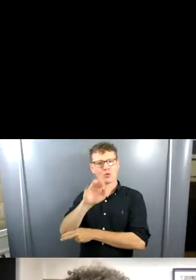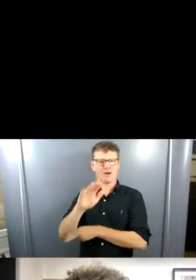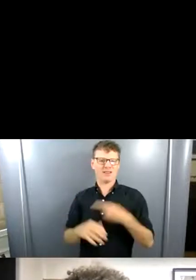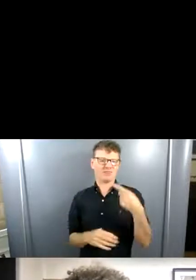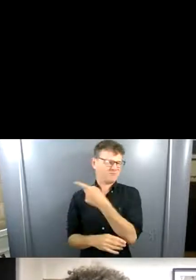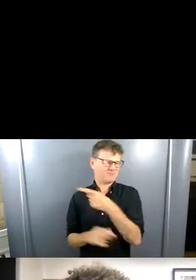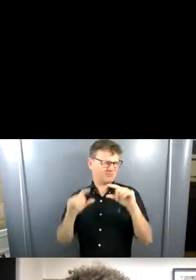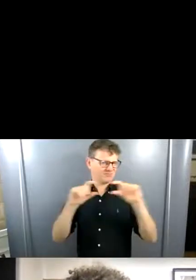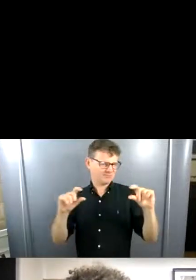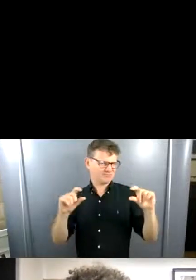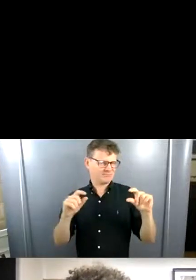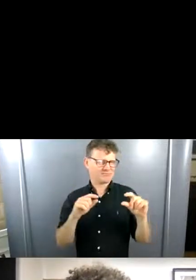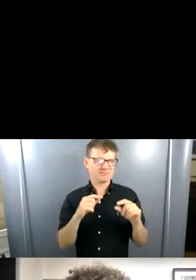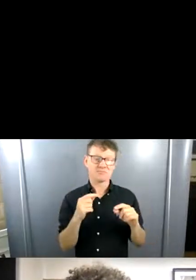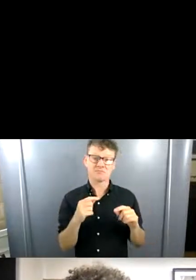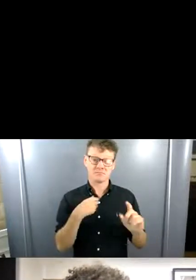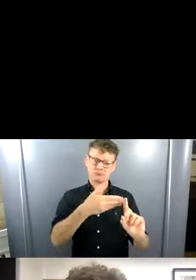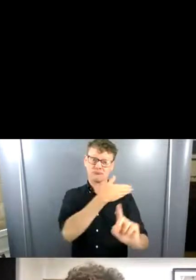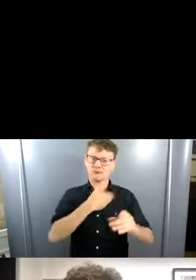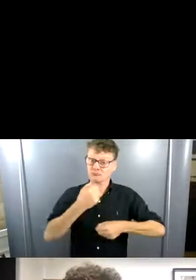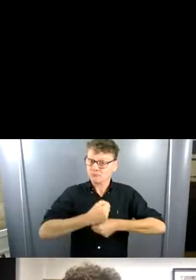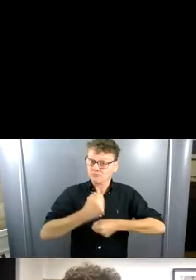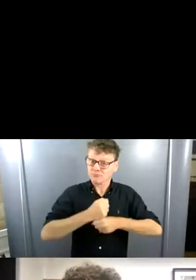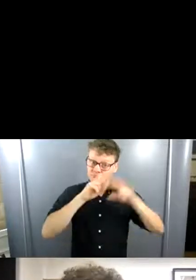I’m going to talk about the steps that took me to researching multilingualism